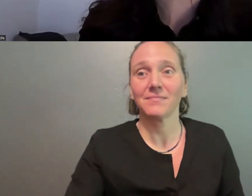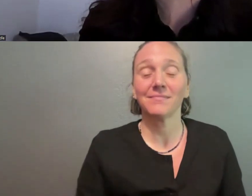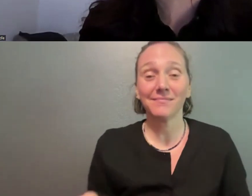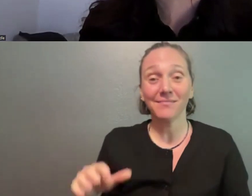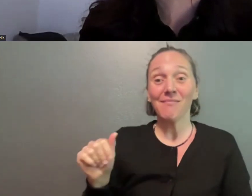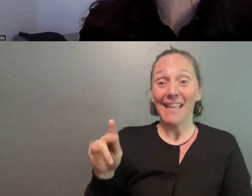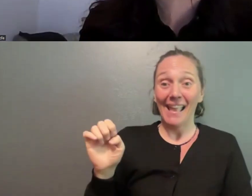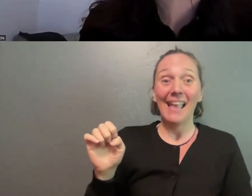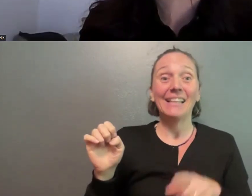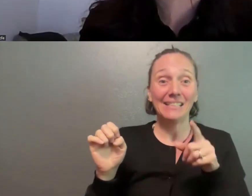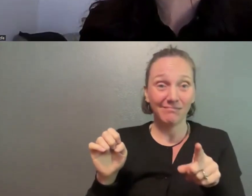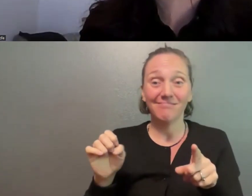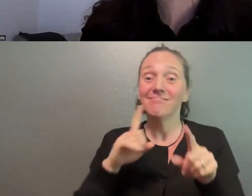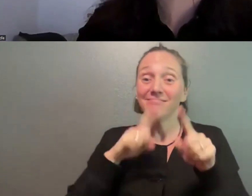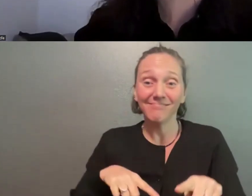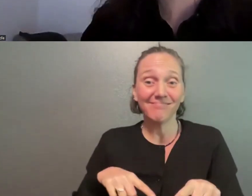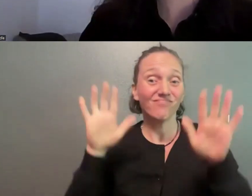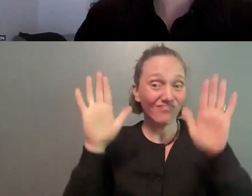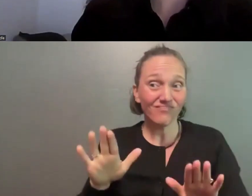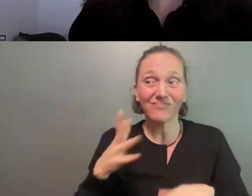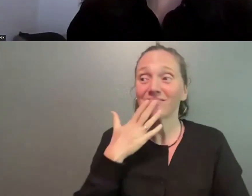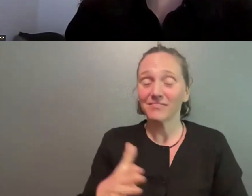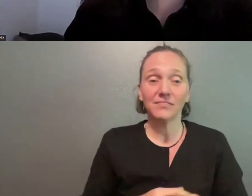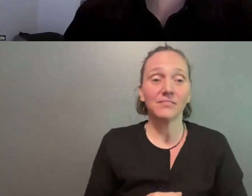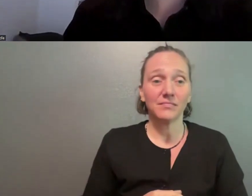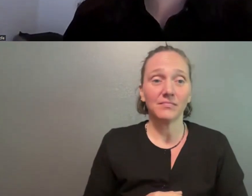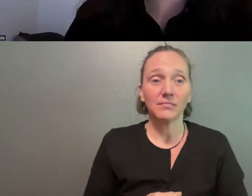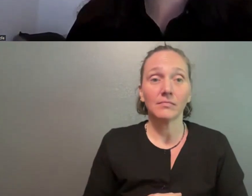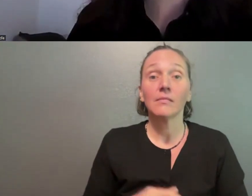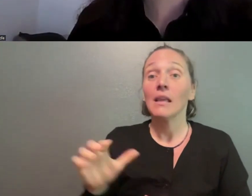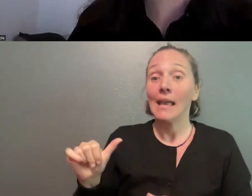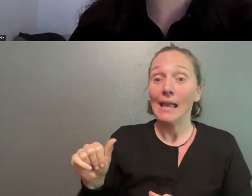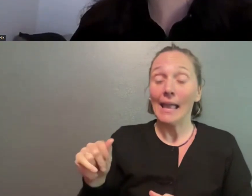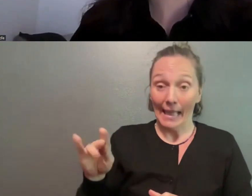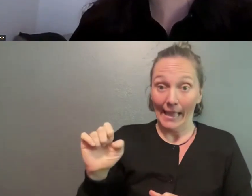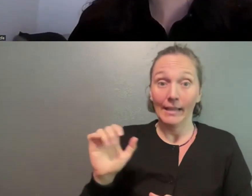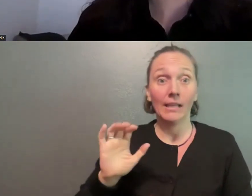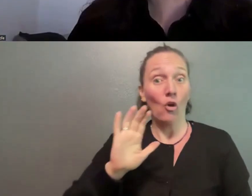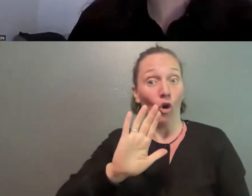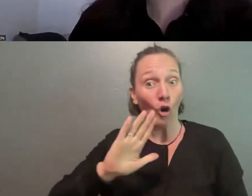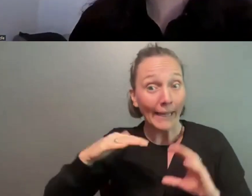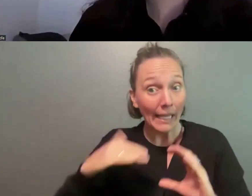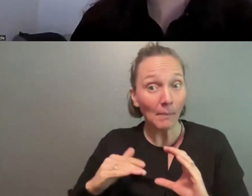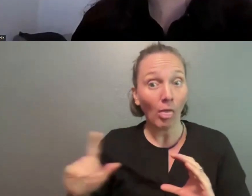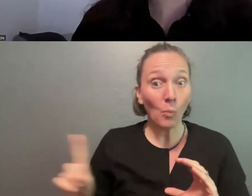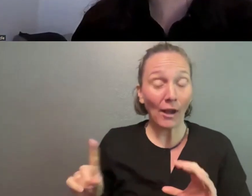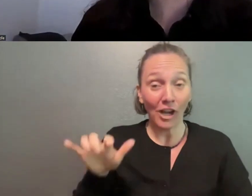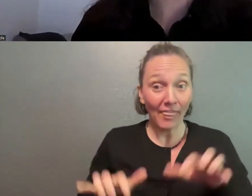for answering that again, Annie’s emails in the chat. So if you would like to follow up with her, go ahead and send her an email.